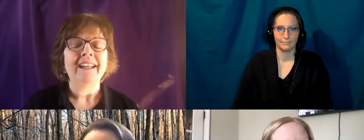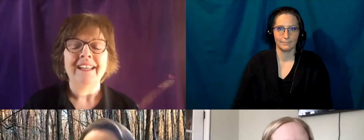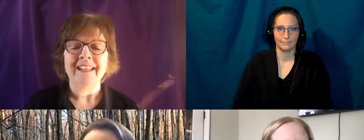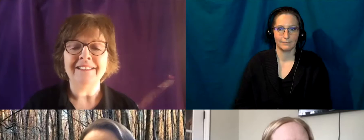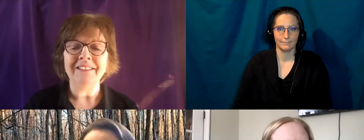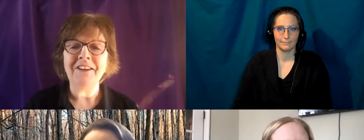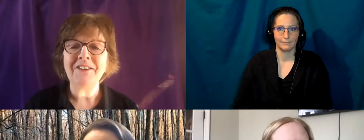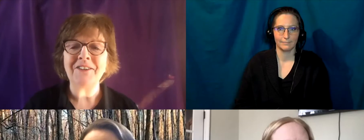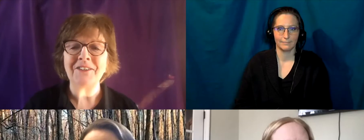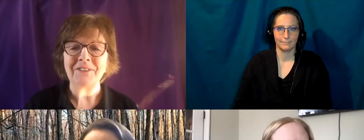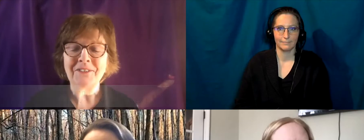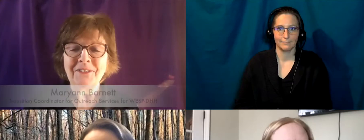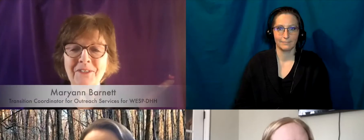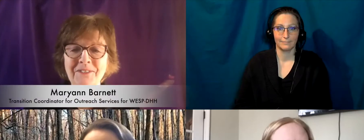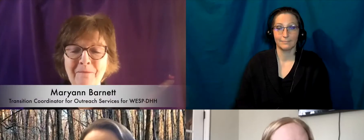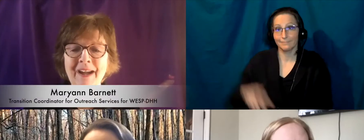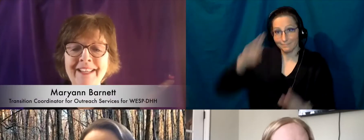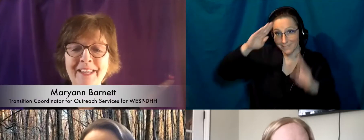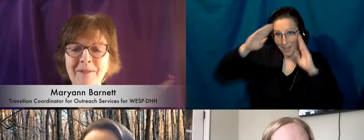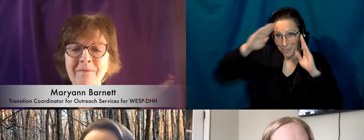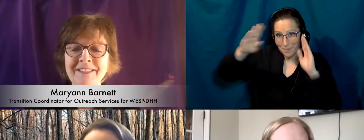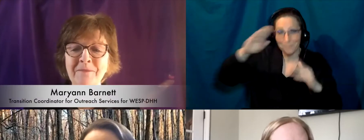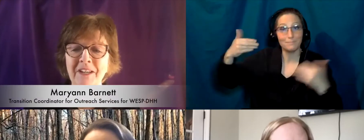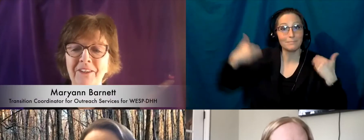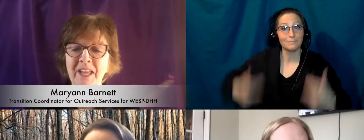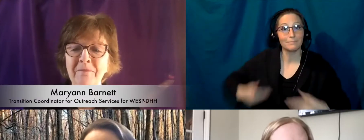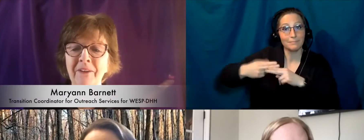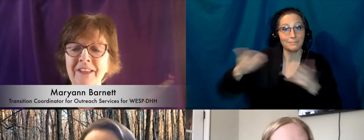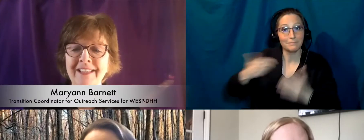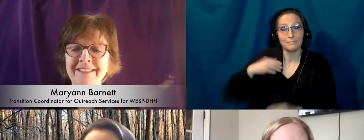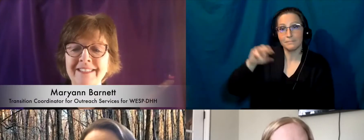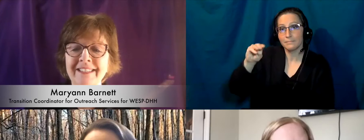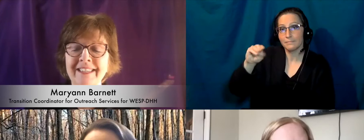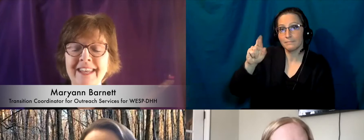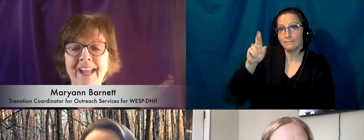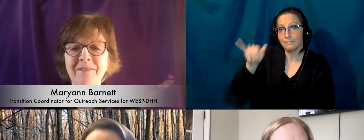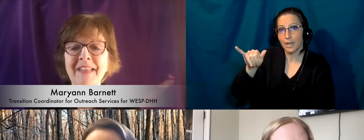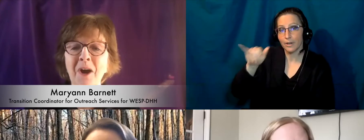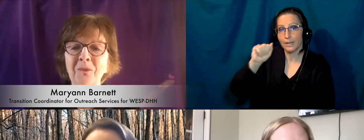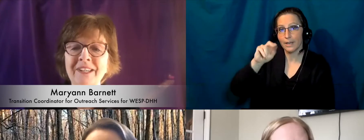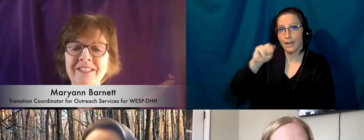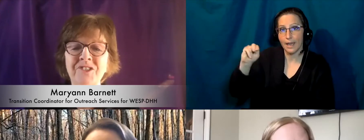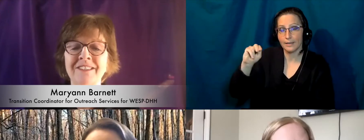Maryann: Hello! My name is Maryann Barnett and I am the Outreach